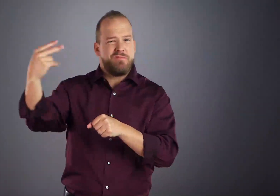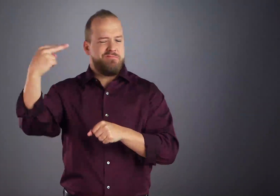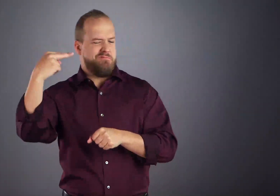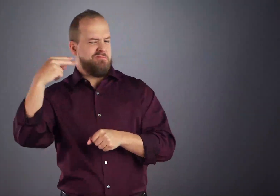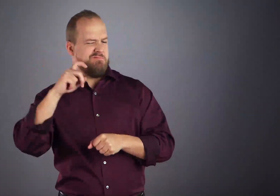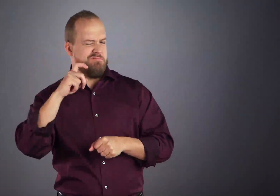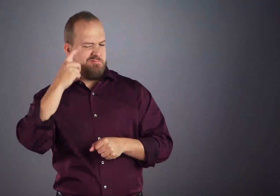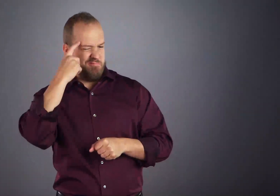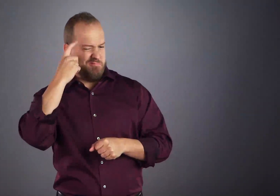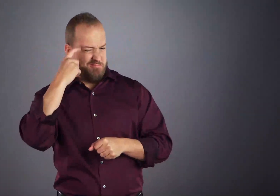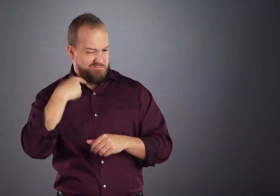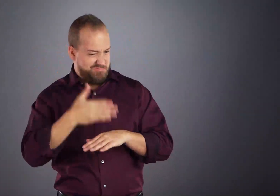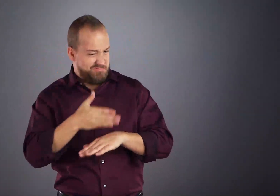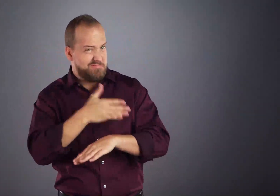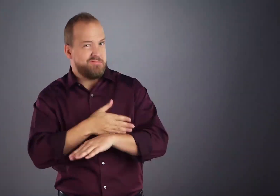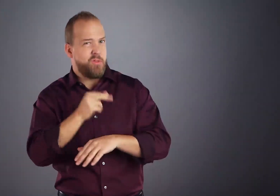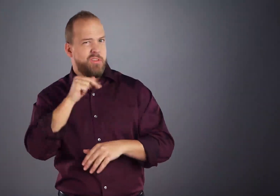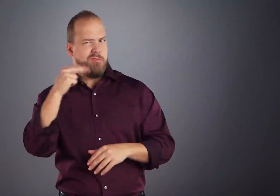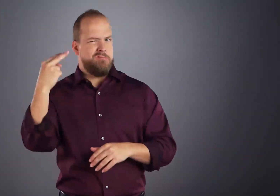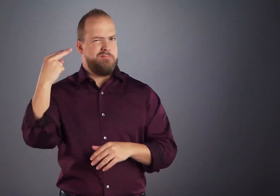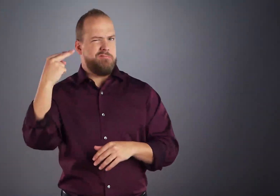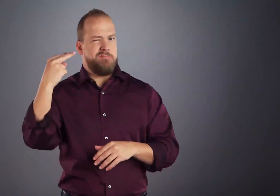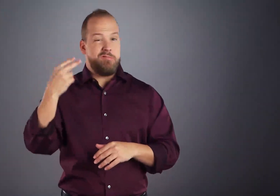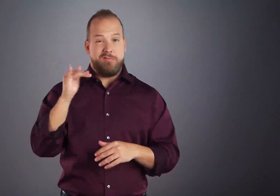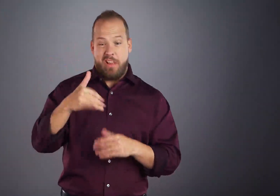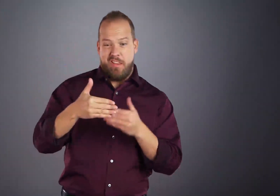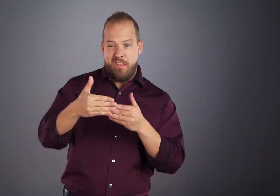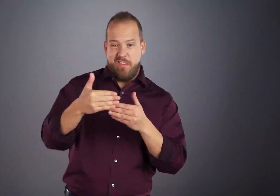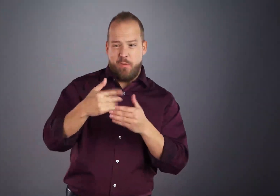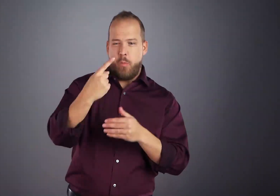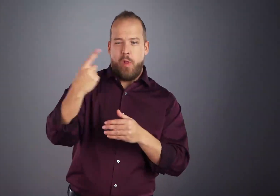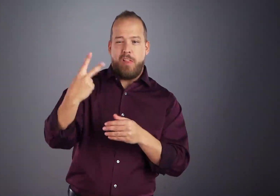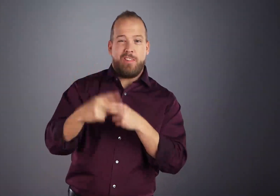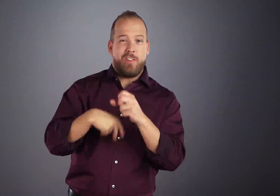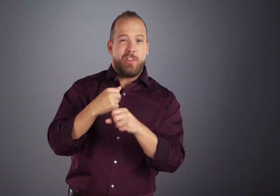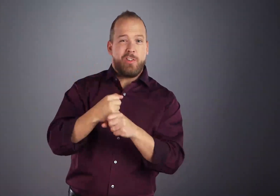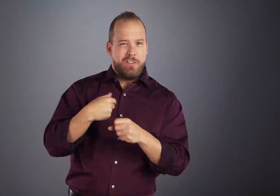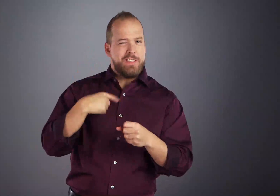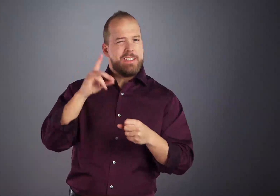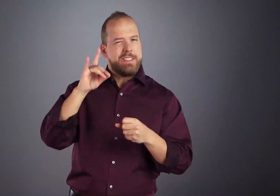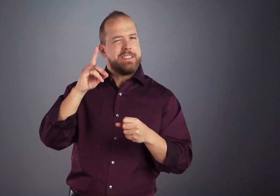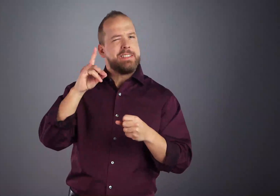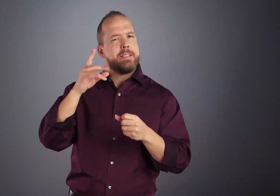remained skeptical for a year and a half, during which I found little work.